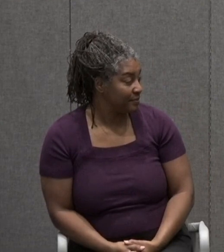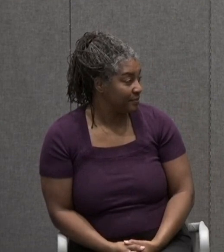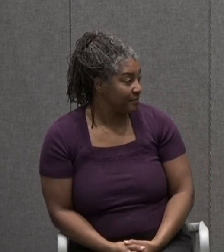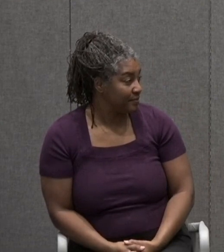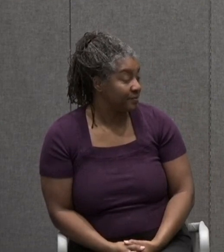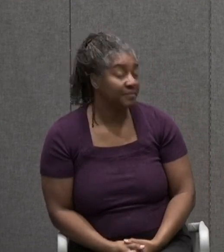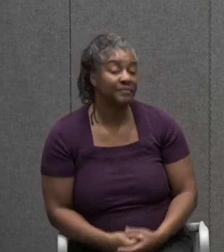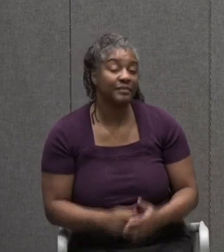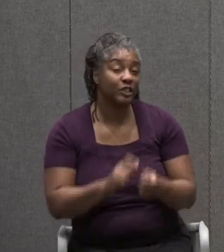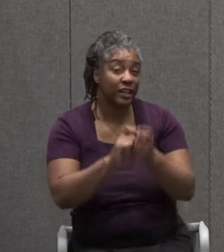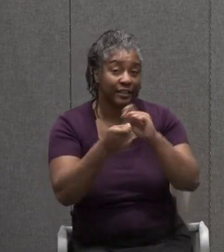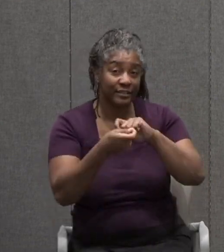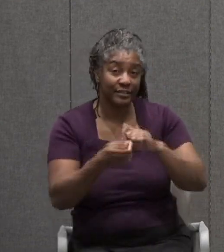[Man] Pick your yoga pose.